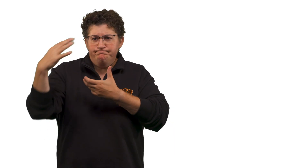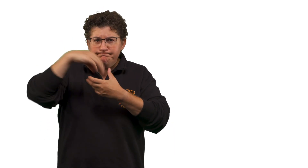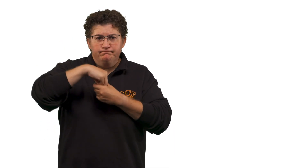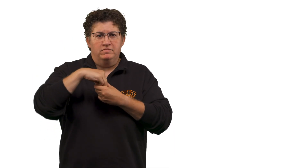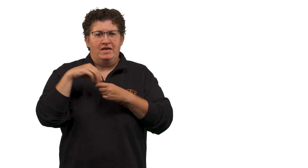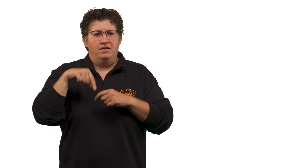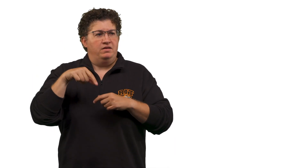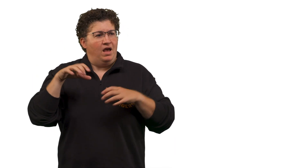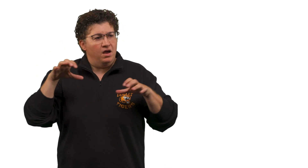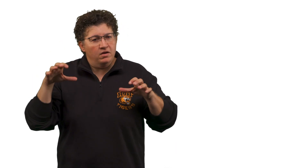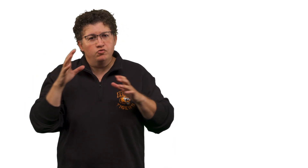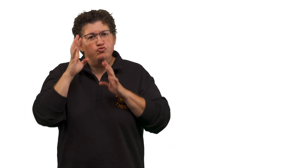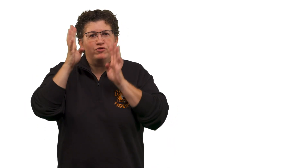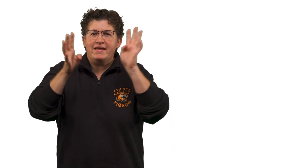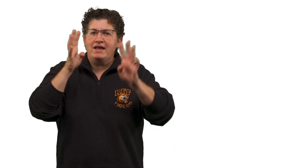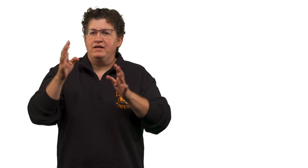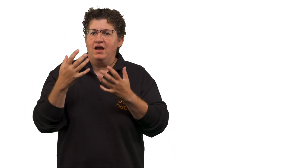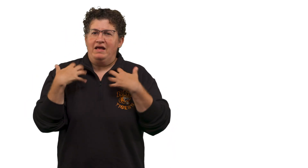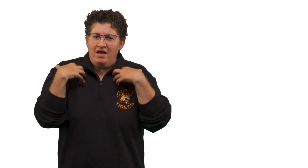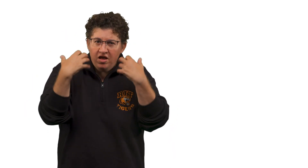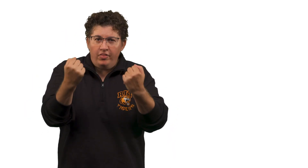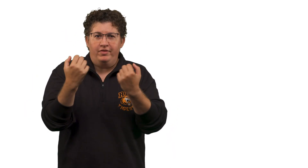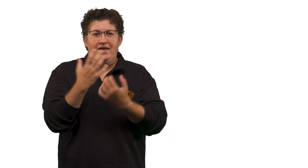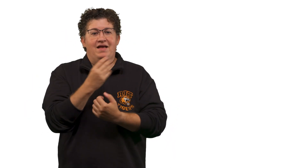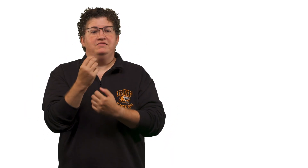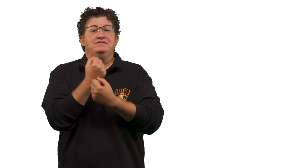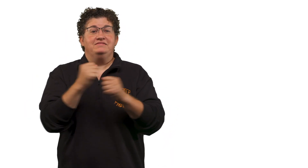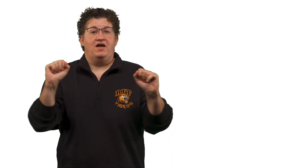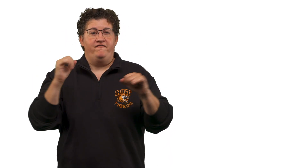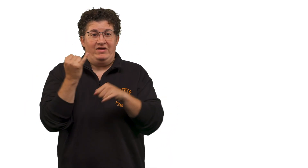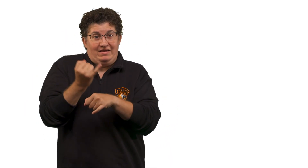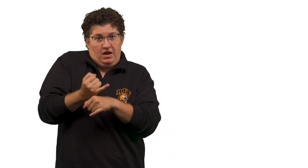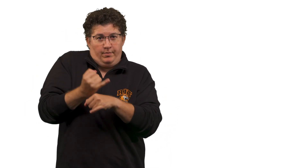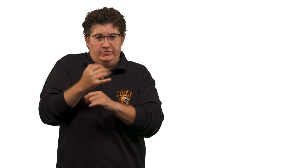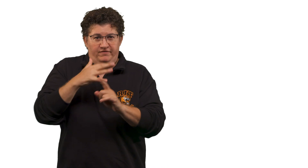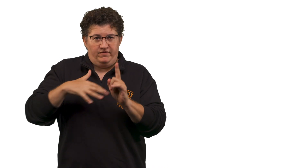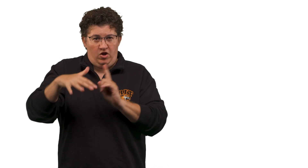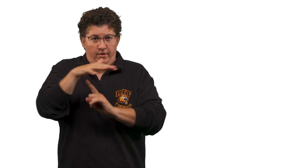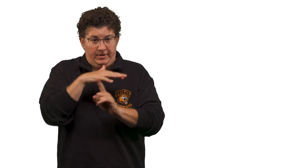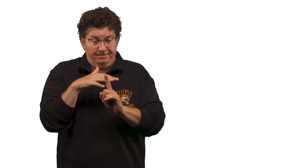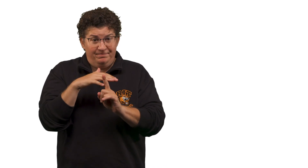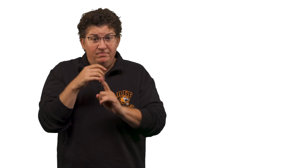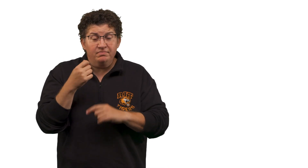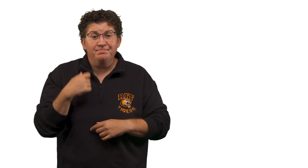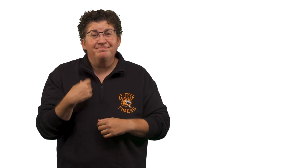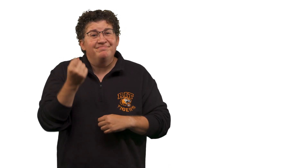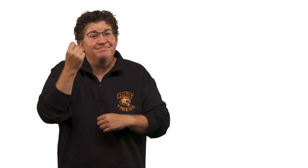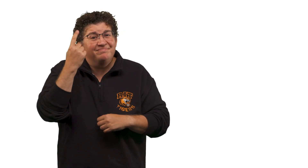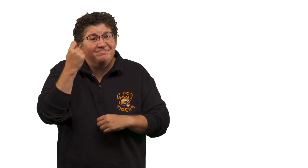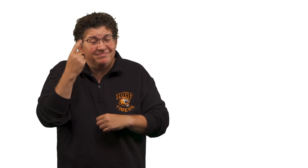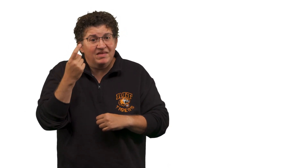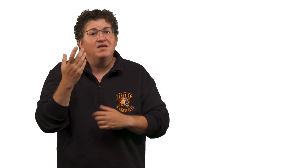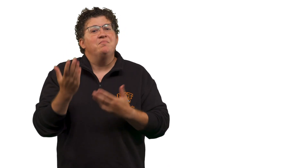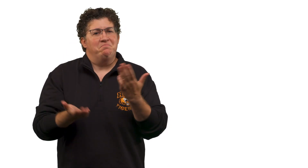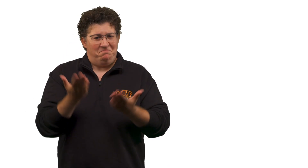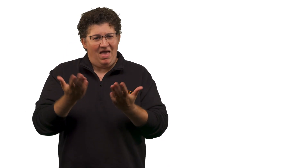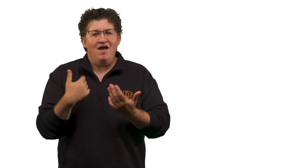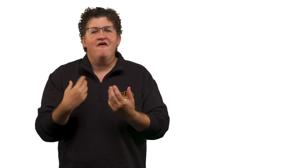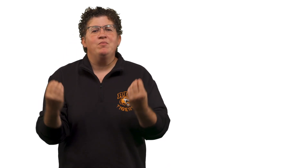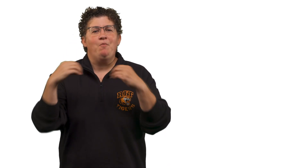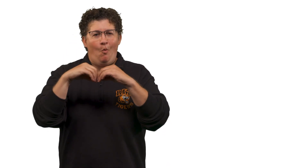play an active role in creating a healthy and safe campus environment.